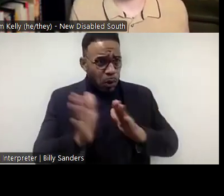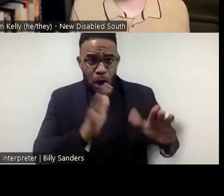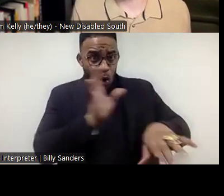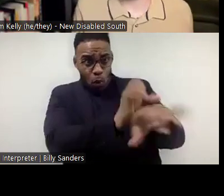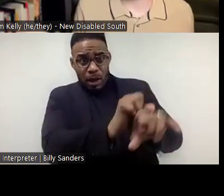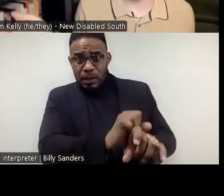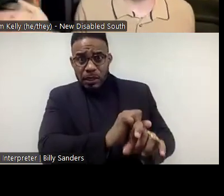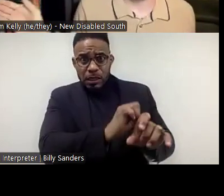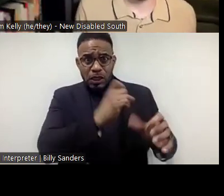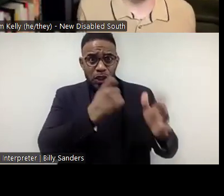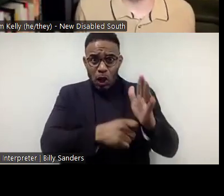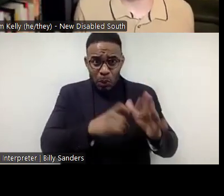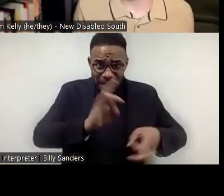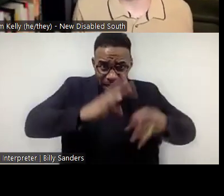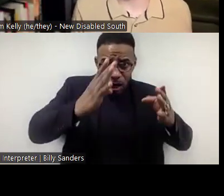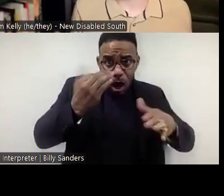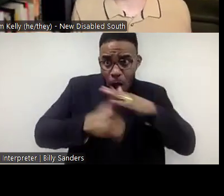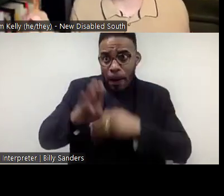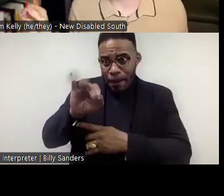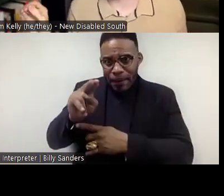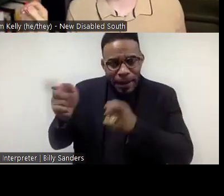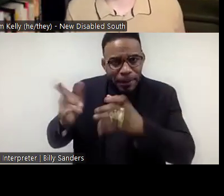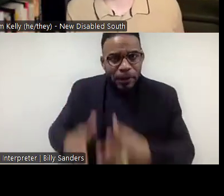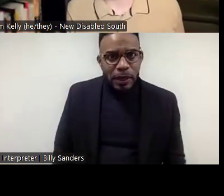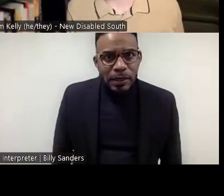board. Stop Cop City organizers were arrested and